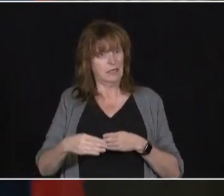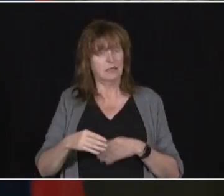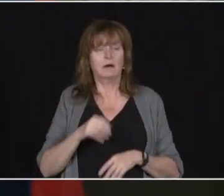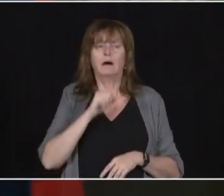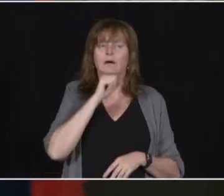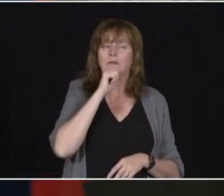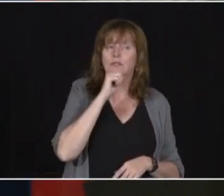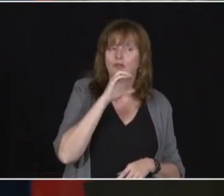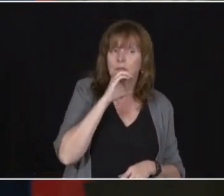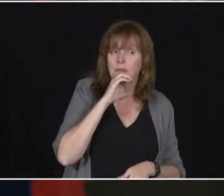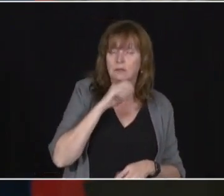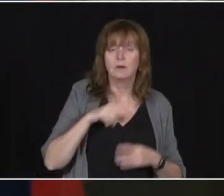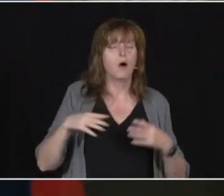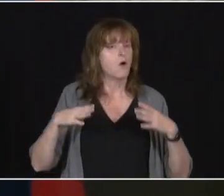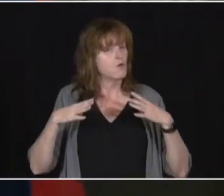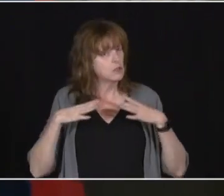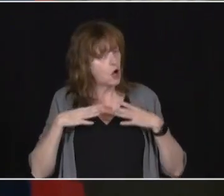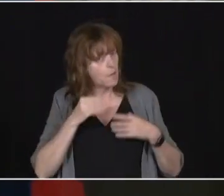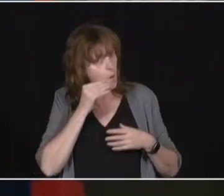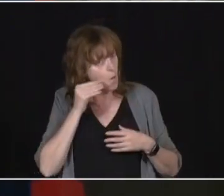and testing staff and residents.